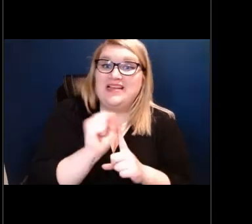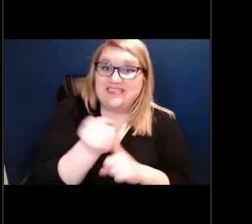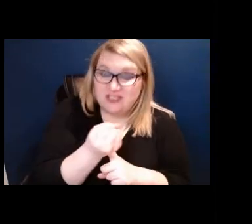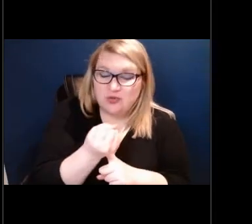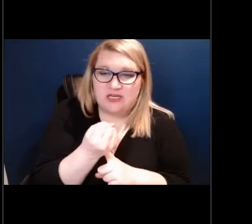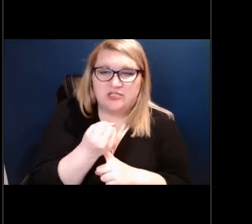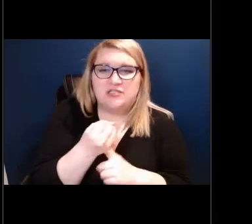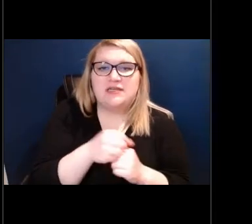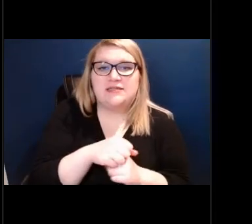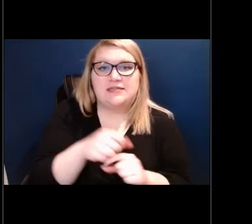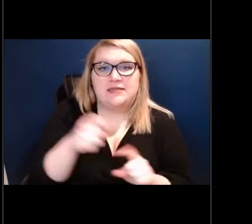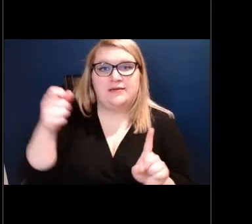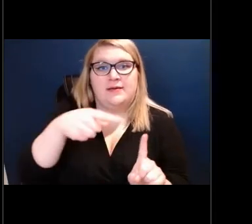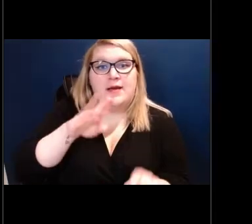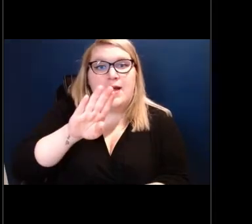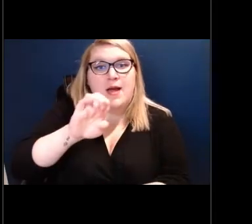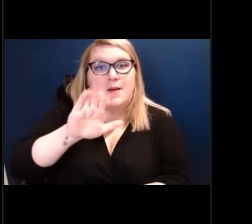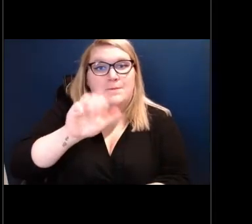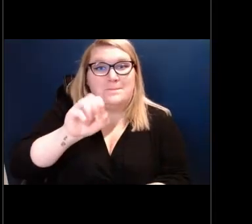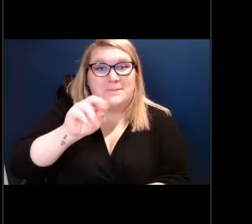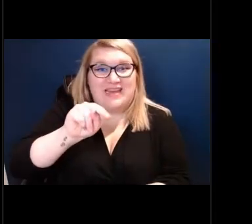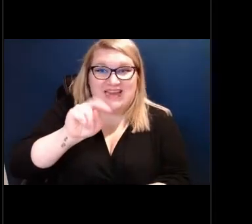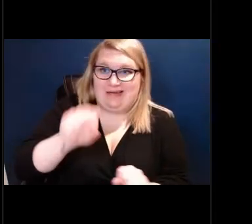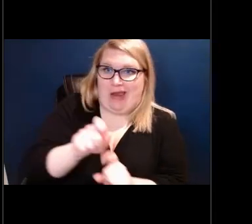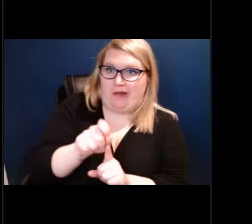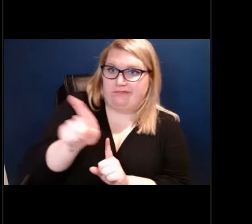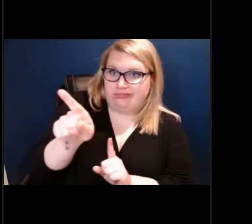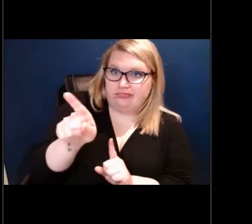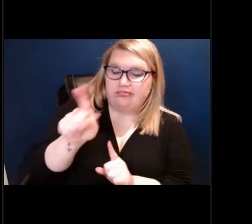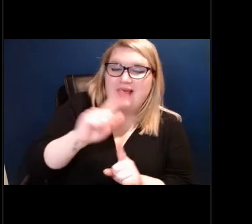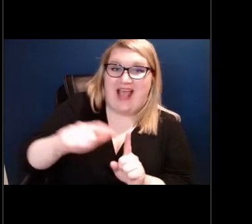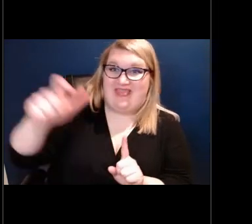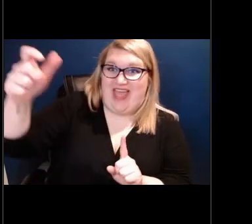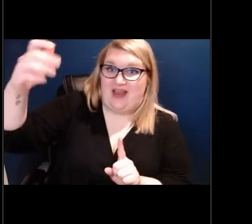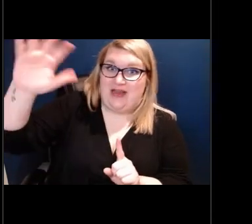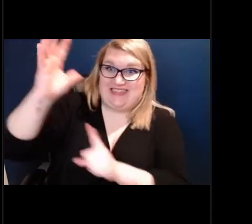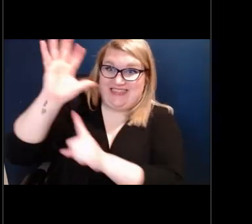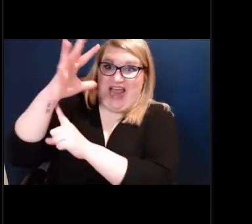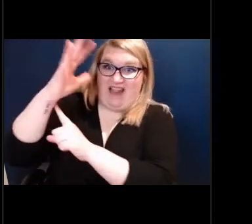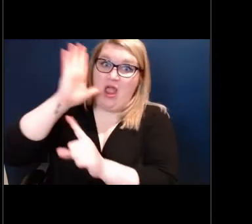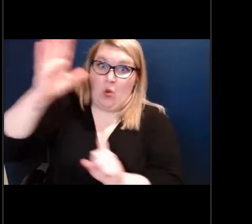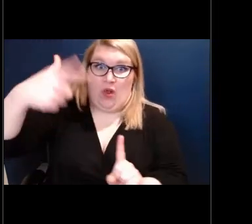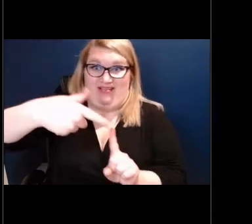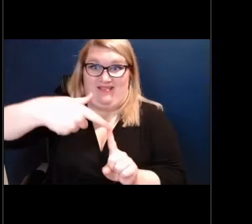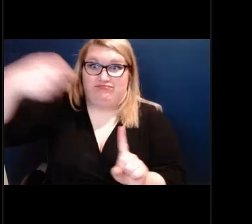a beacon can go off and be captured and sent to the rescue authorities in under a few minutes.